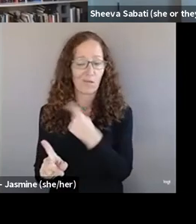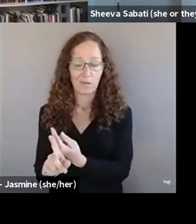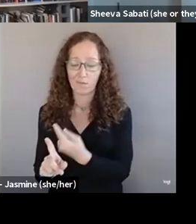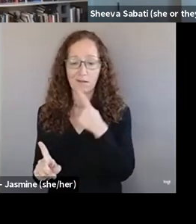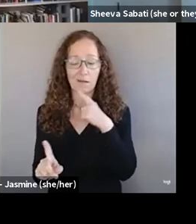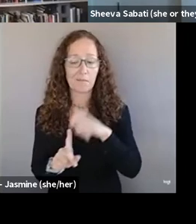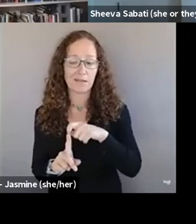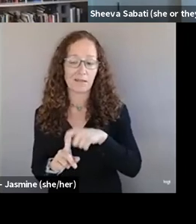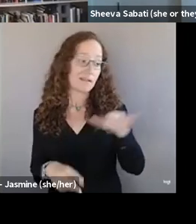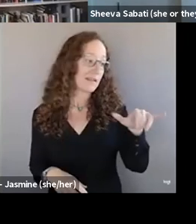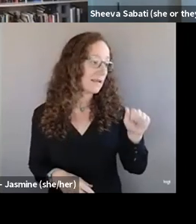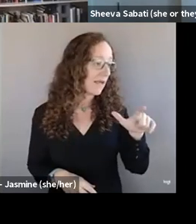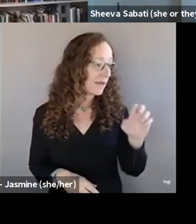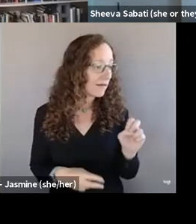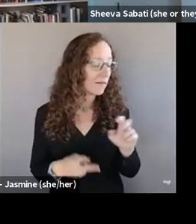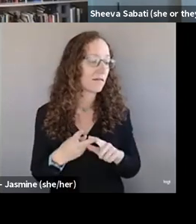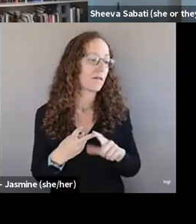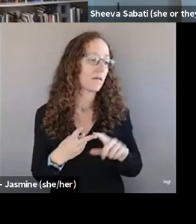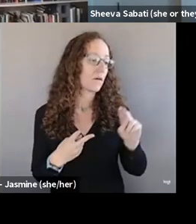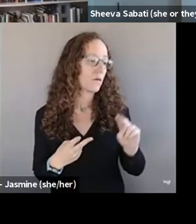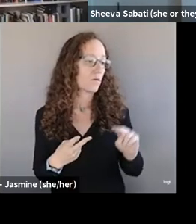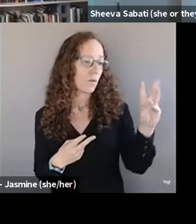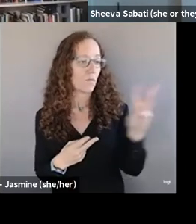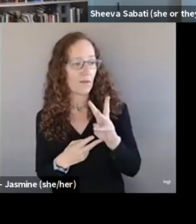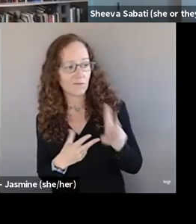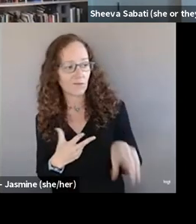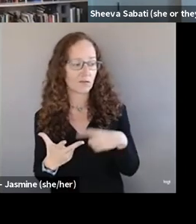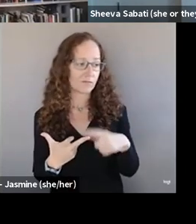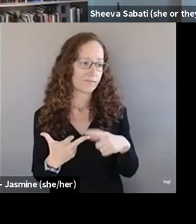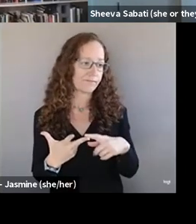Northwestern is a bank. Other institutions are corporations,